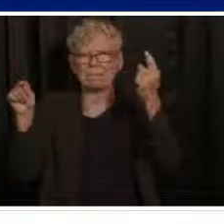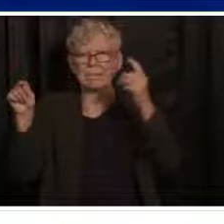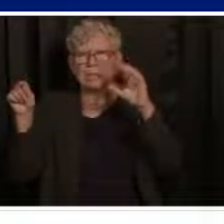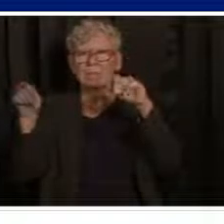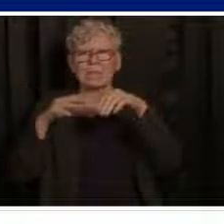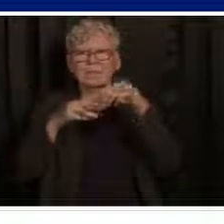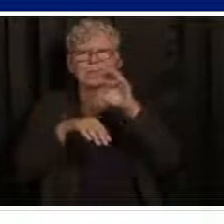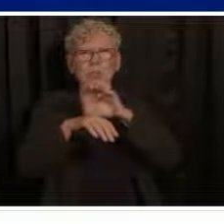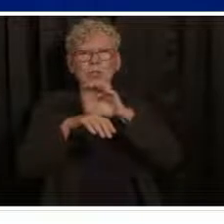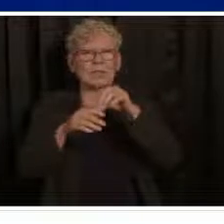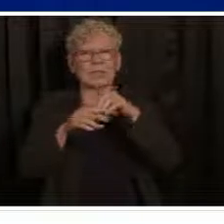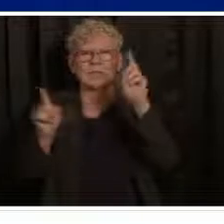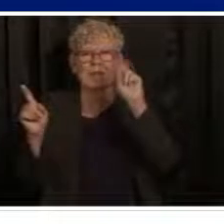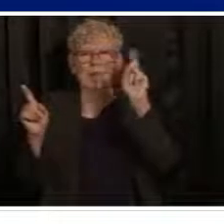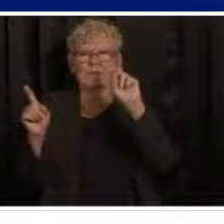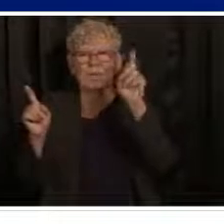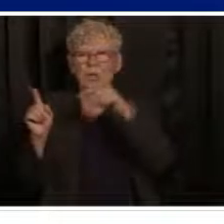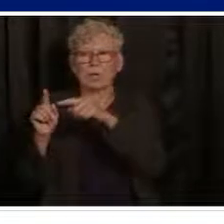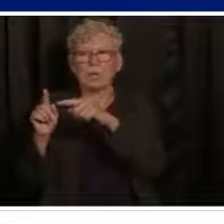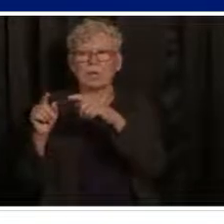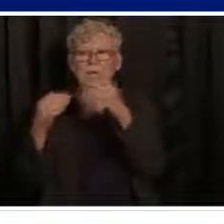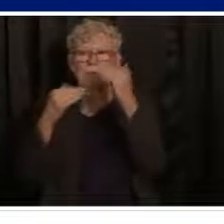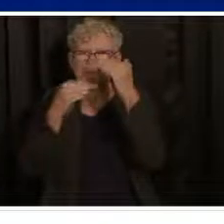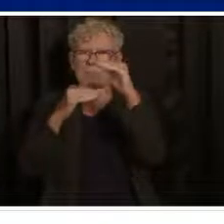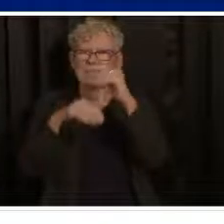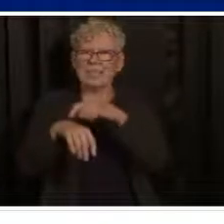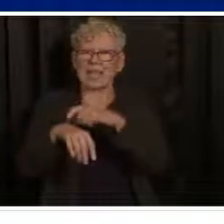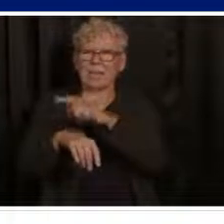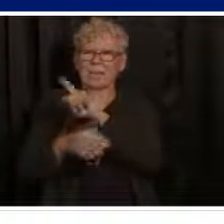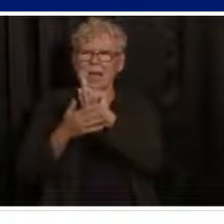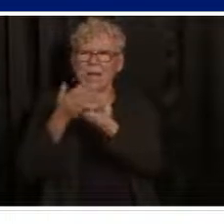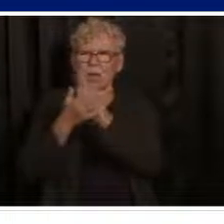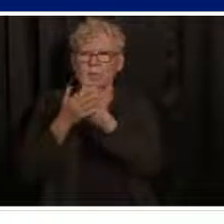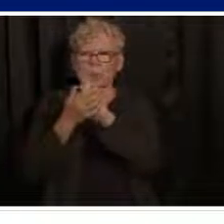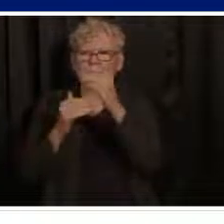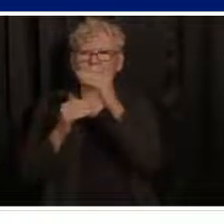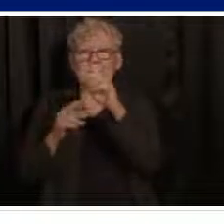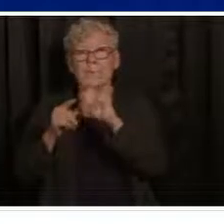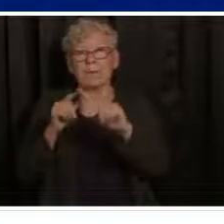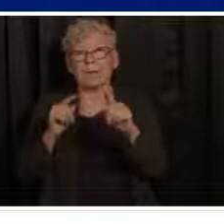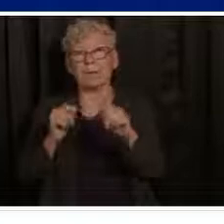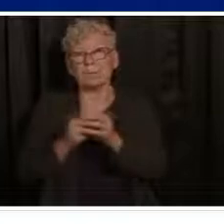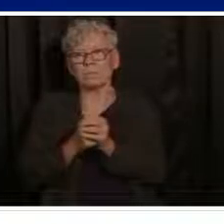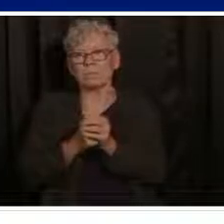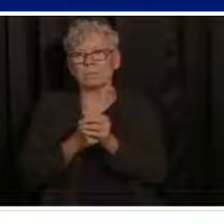PM. So, these will will be sites where again there'll be extensive text outreach to people in the area. You can get